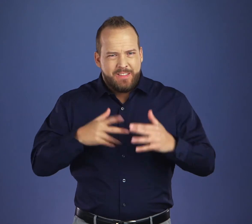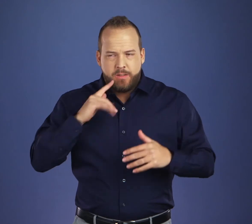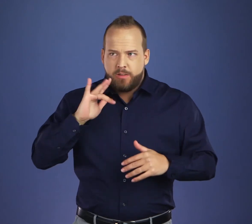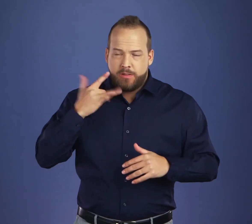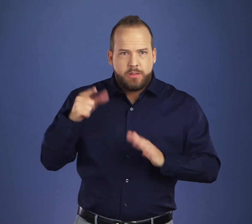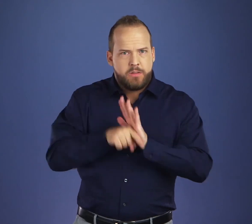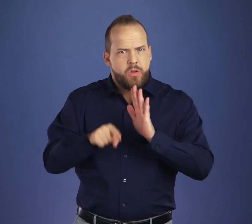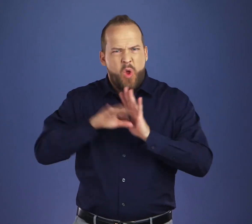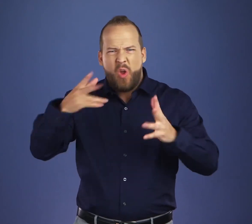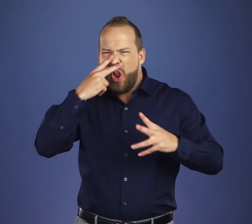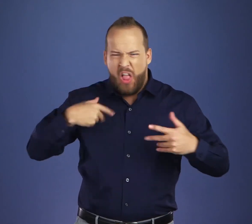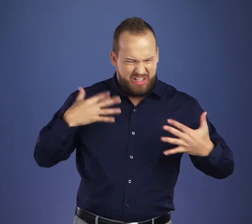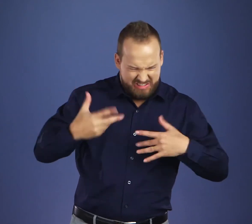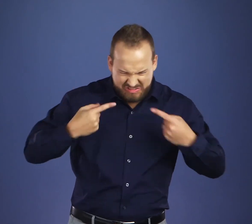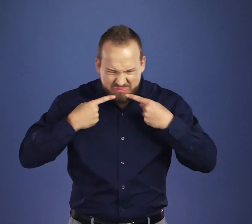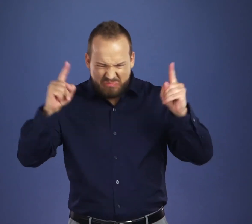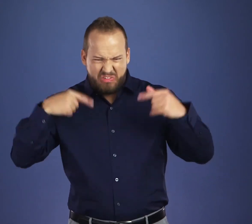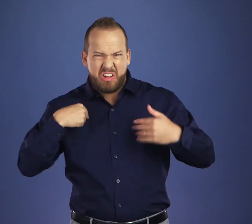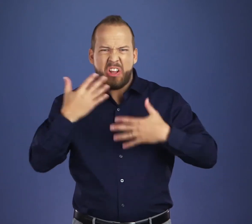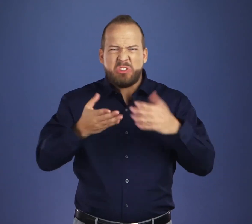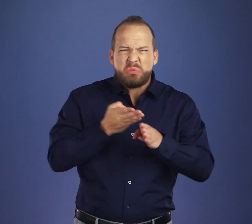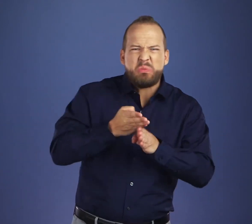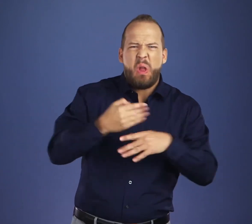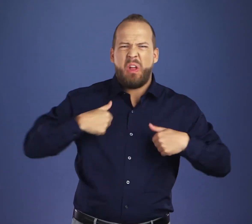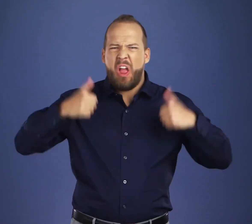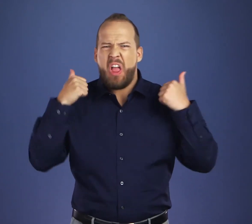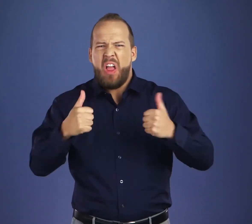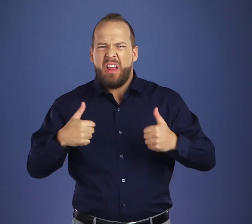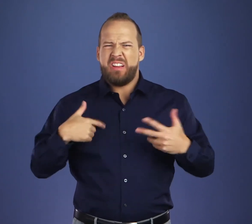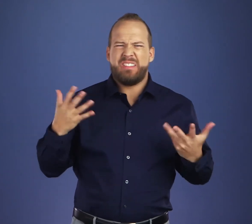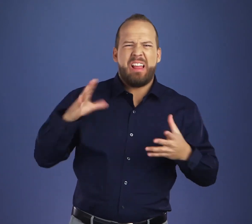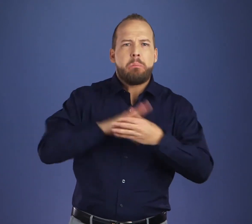There must be a heavy penalty, it was thought, for blasphemy.